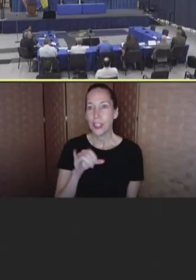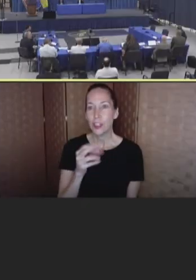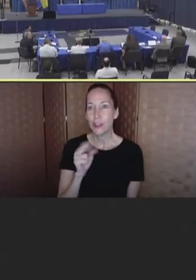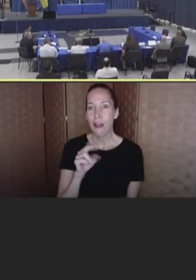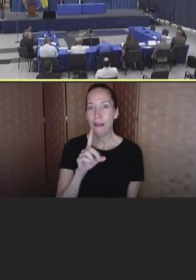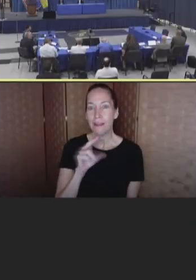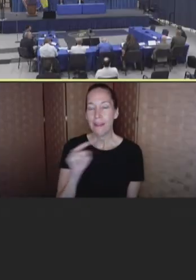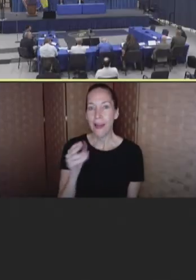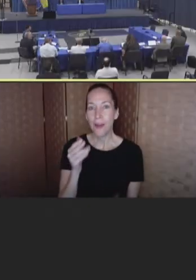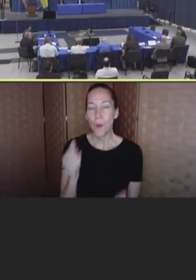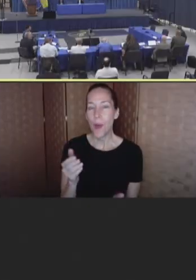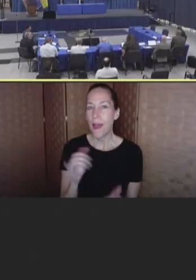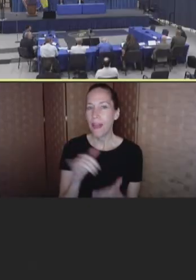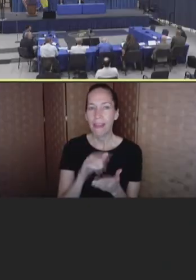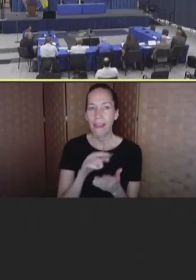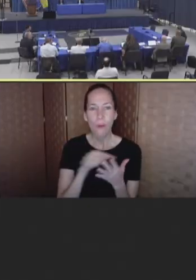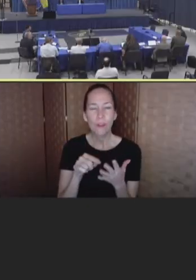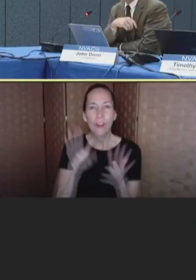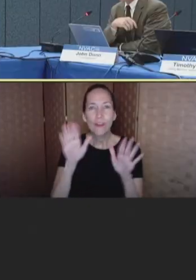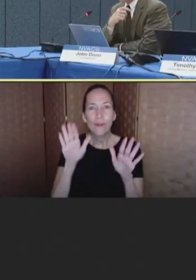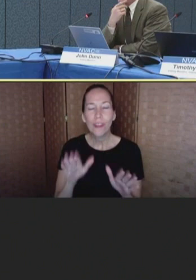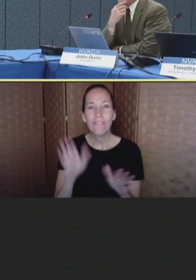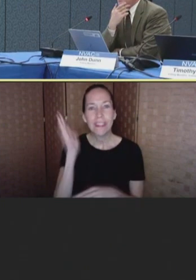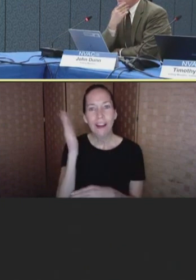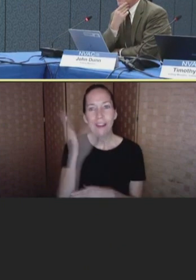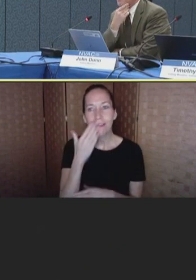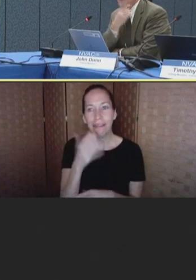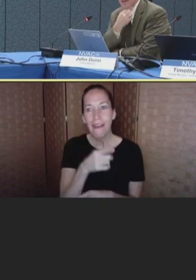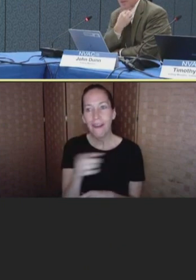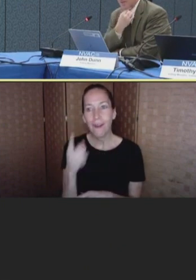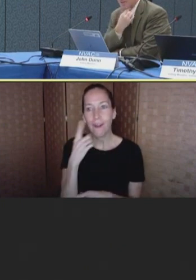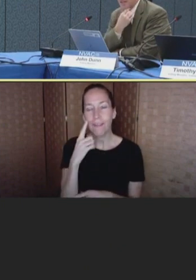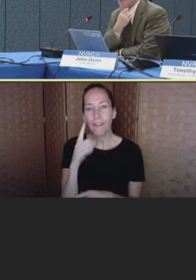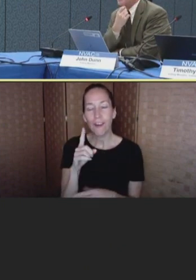I wanted to thank you all for that information.